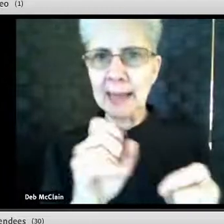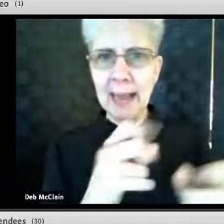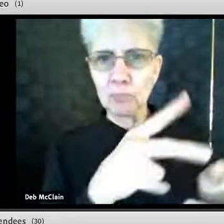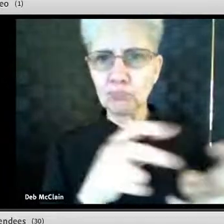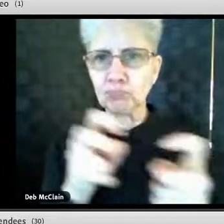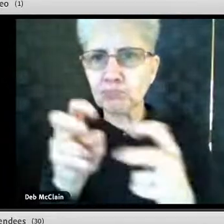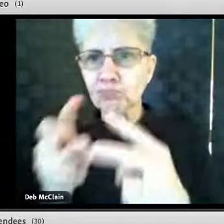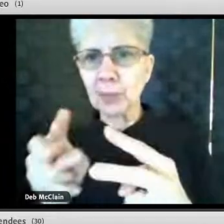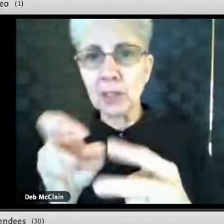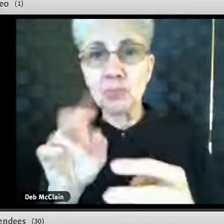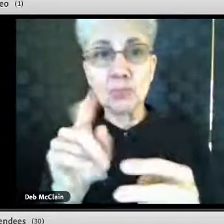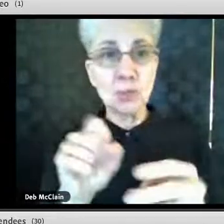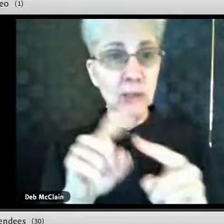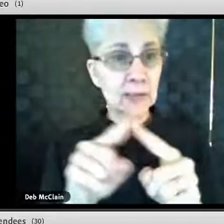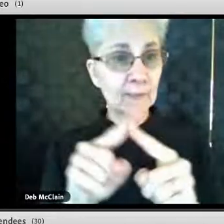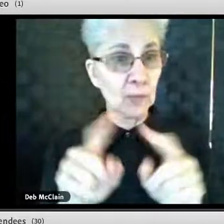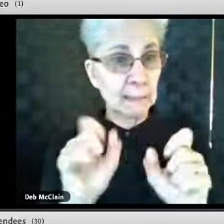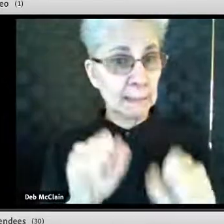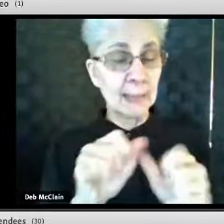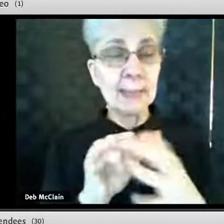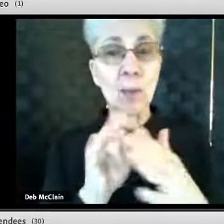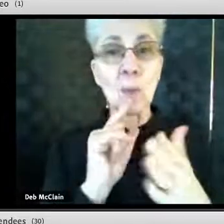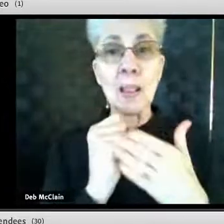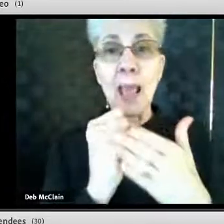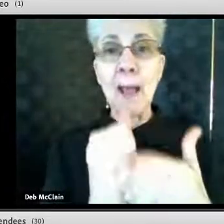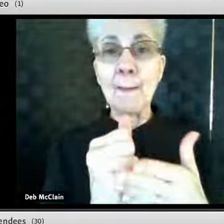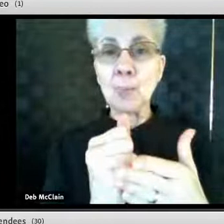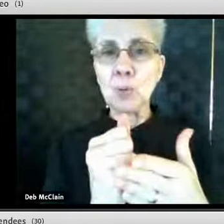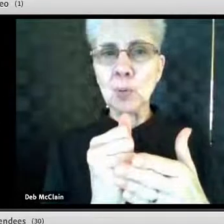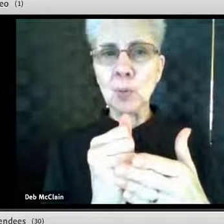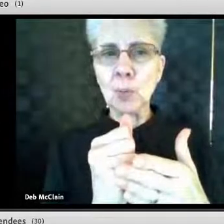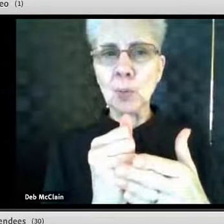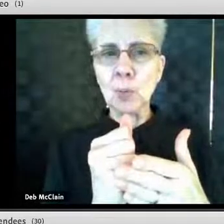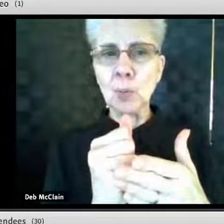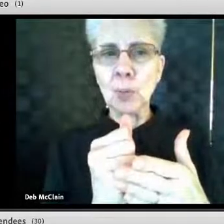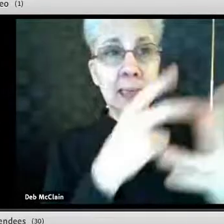and pull it into charts and stuff like that. That really will help you kind of pull it out of the software